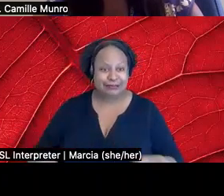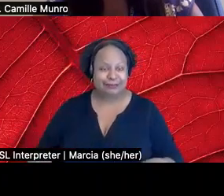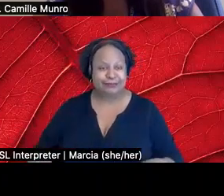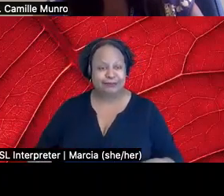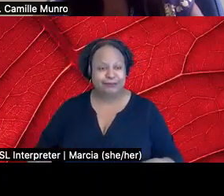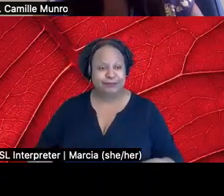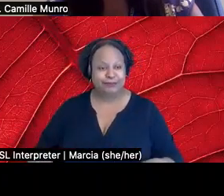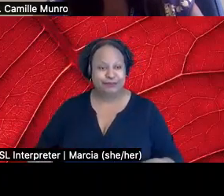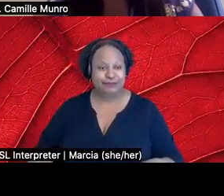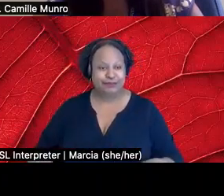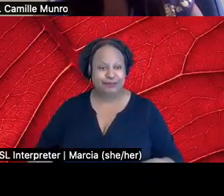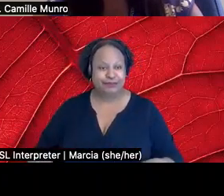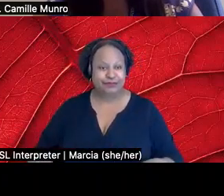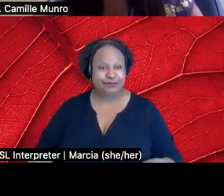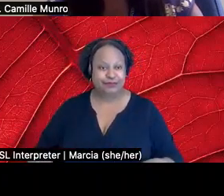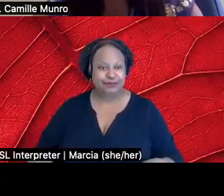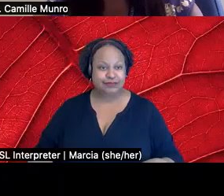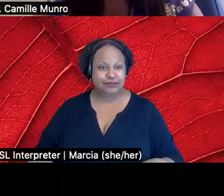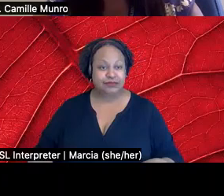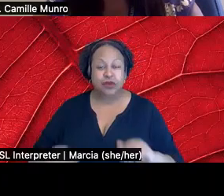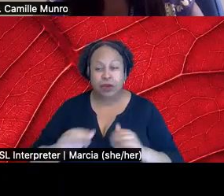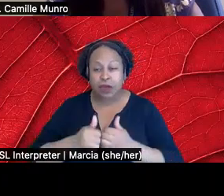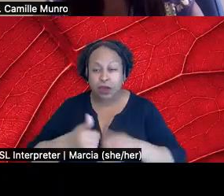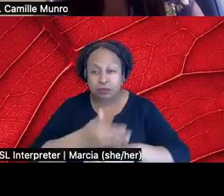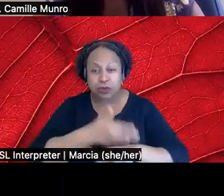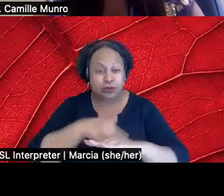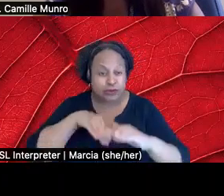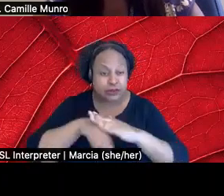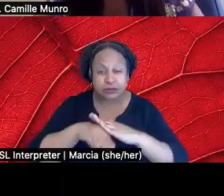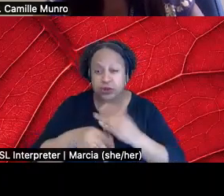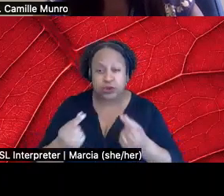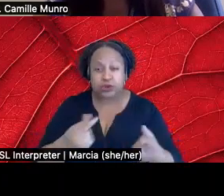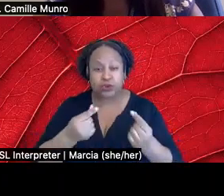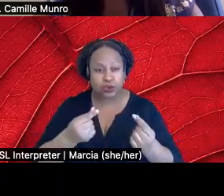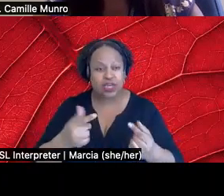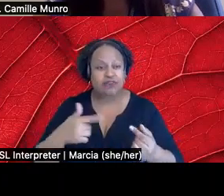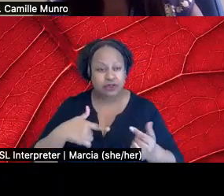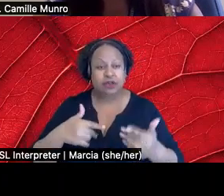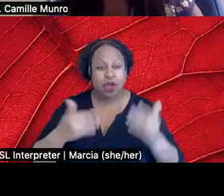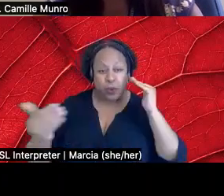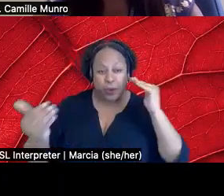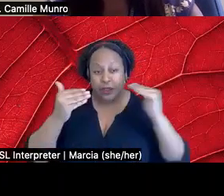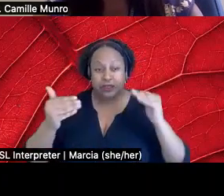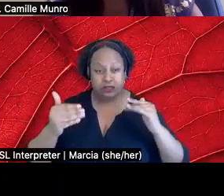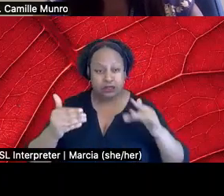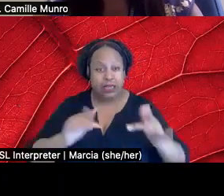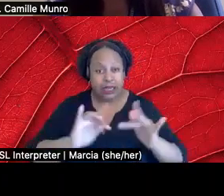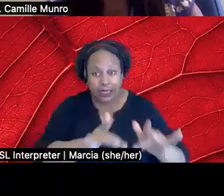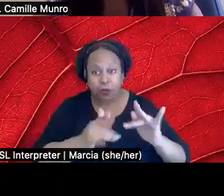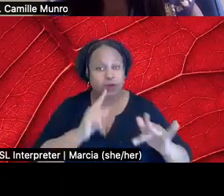So how can we improve accessibility? I think we need to raise awareness for these networks of physicians with disabilities.